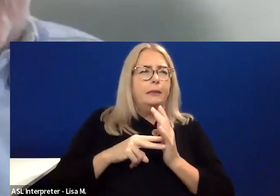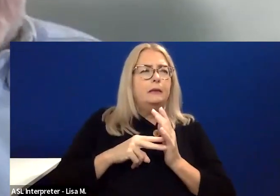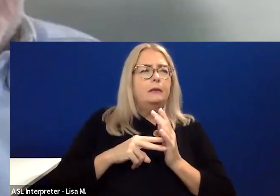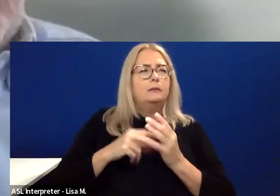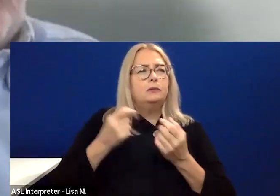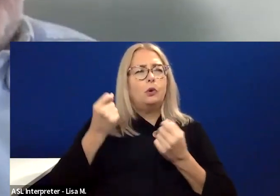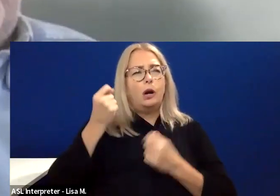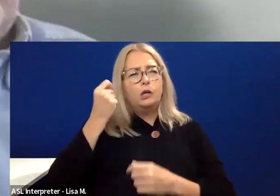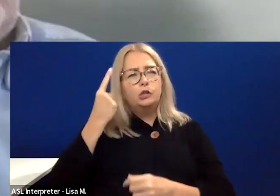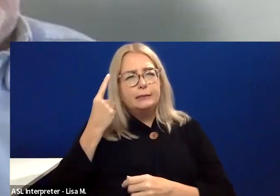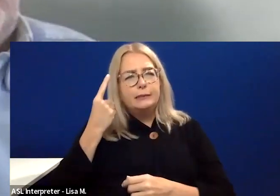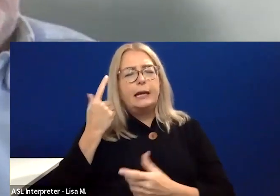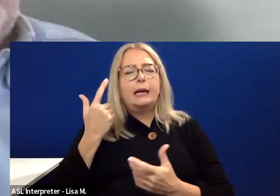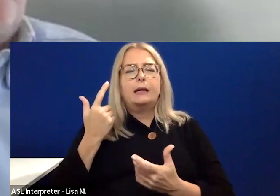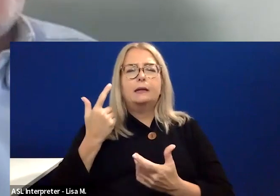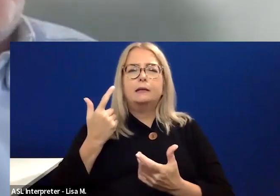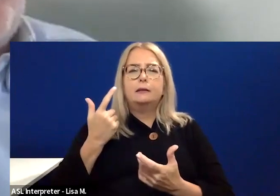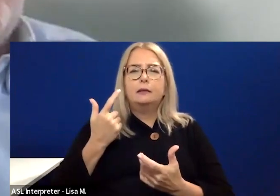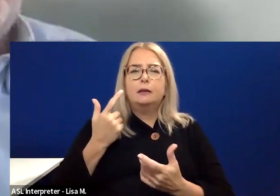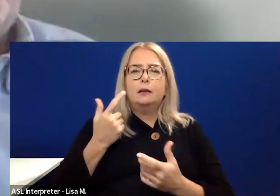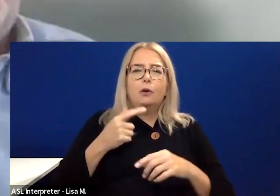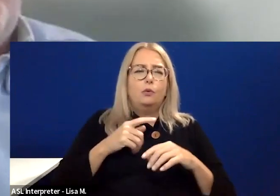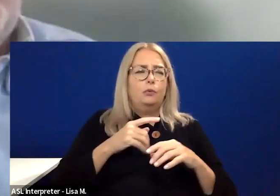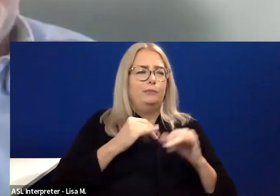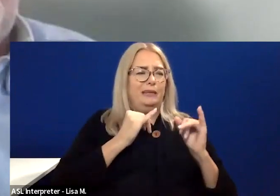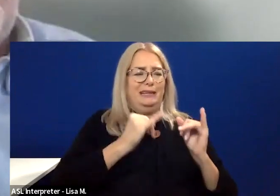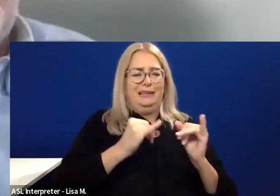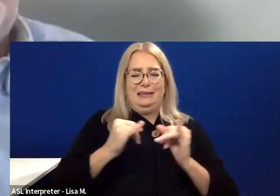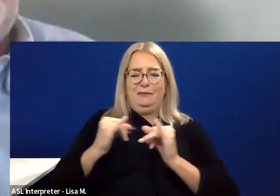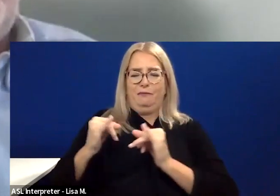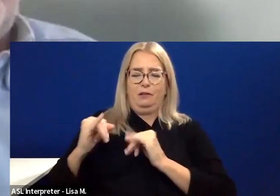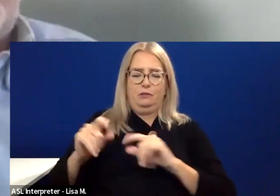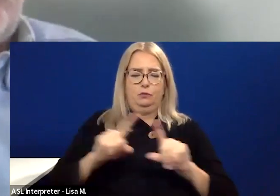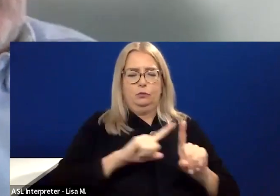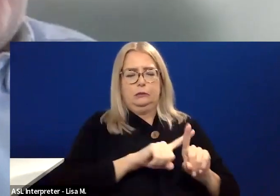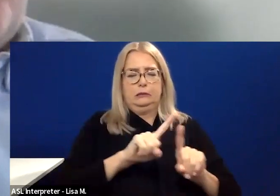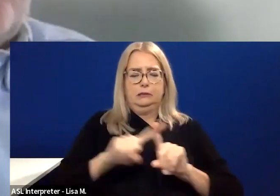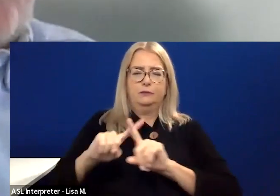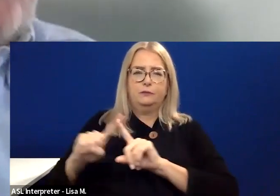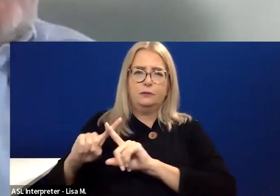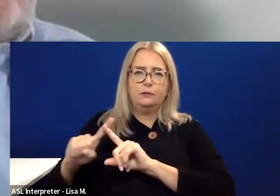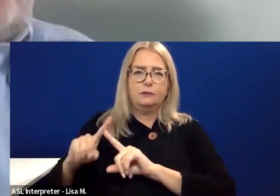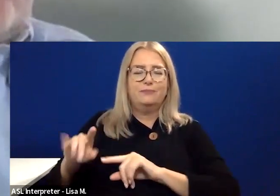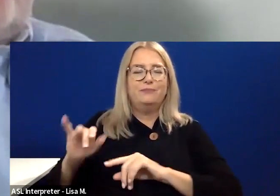differences in that ability that's heavily dependent upon the topic that you're reading about